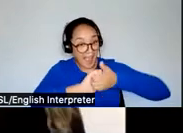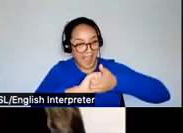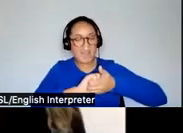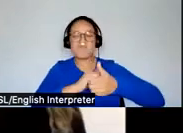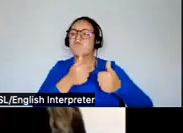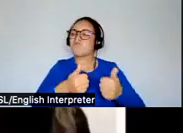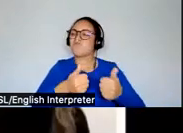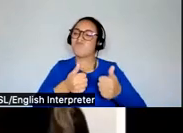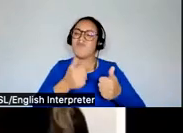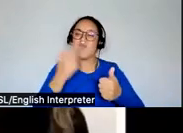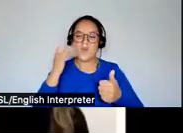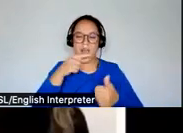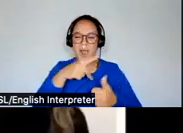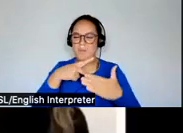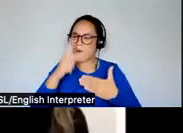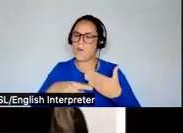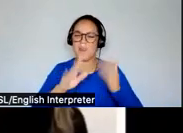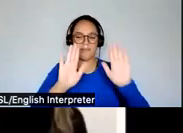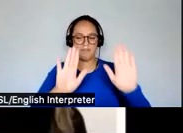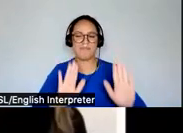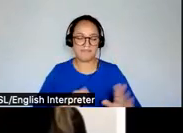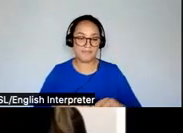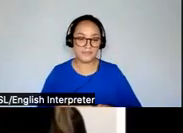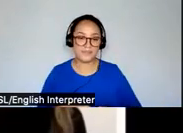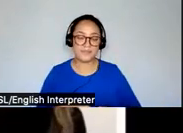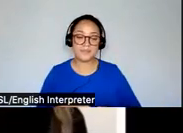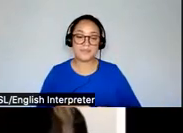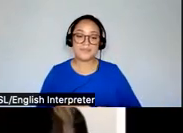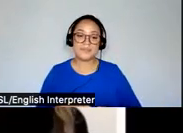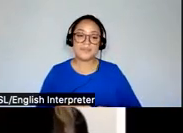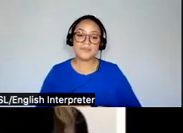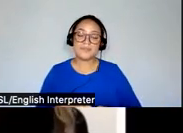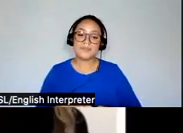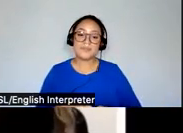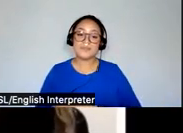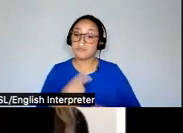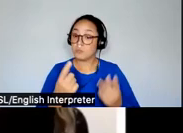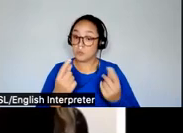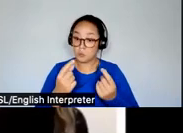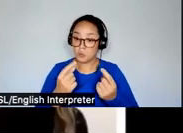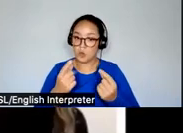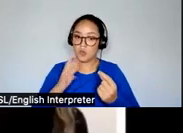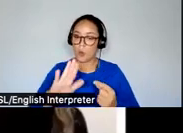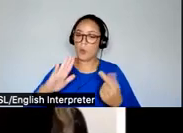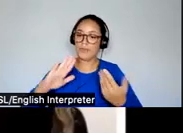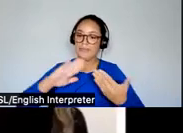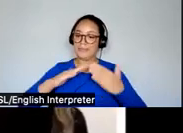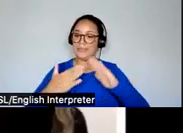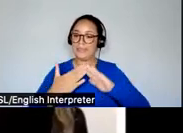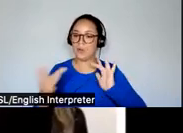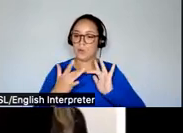Part of my role is to be your city contact and to assist in moving through the parks